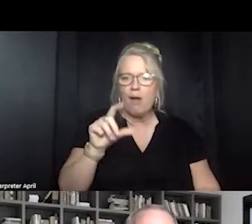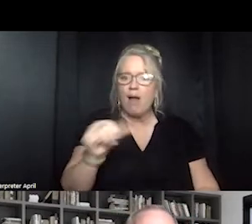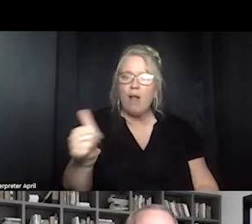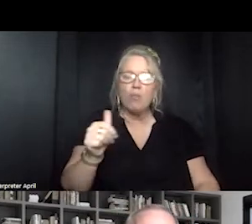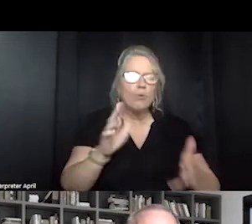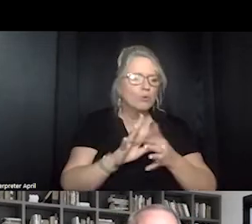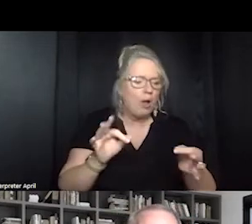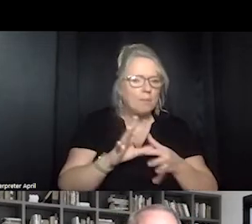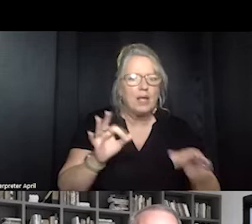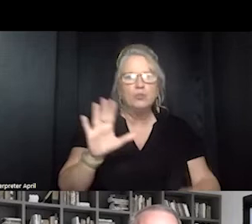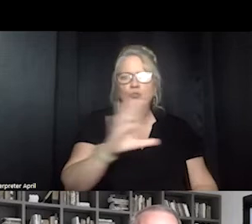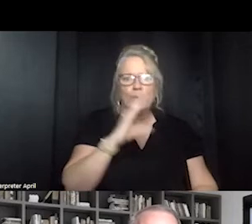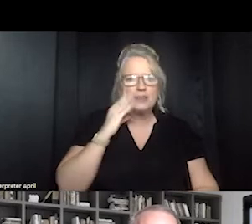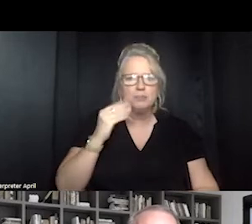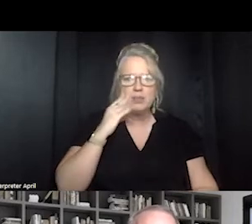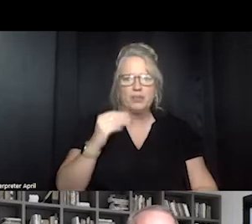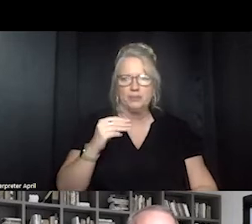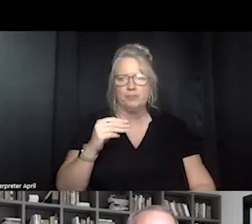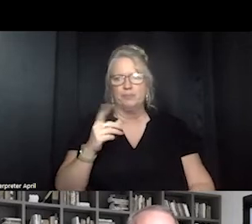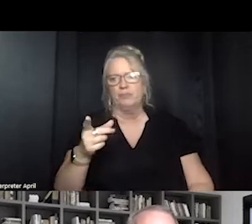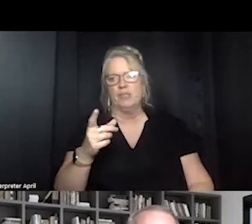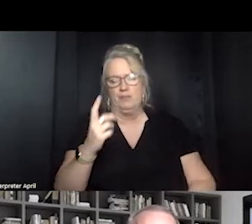ON, YOUR EXPERIENCE HERE? >> YEAH, YEAR TO YEAR, WE,